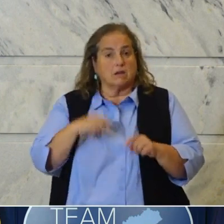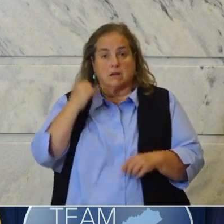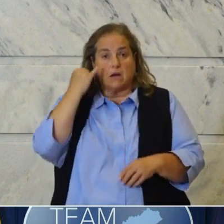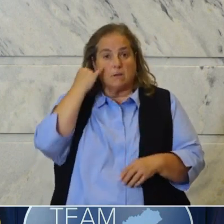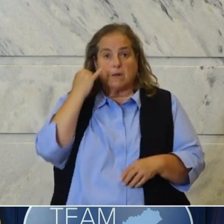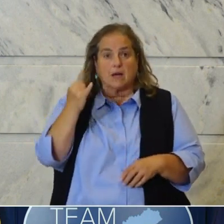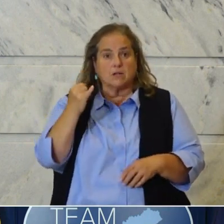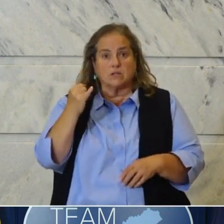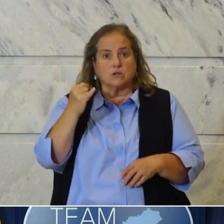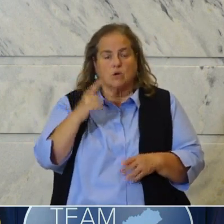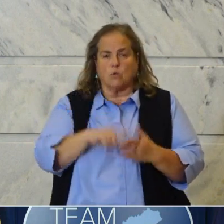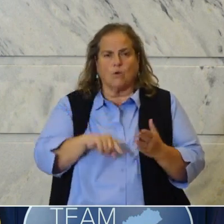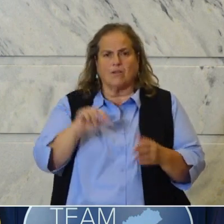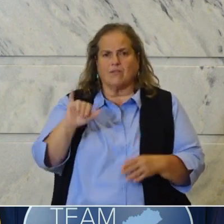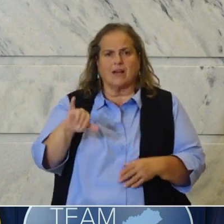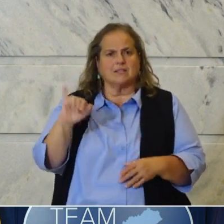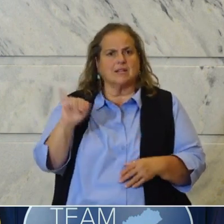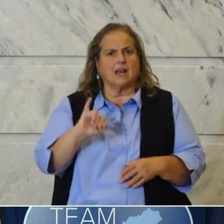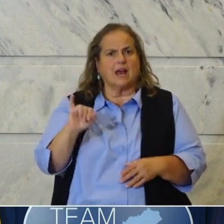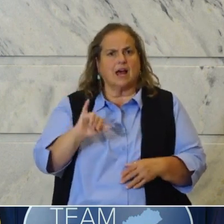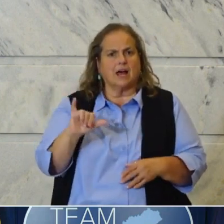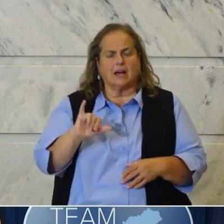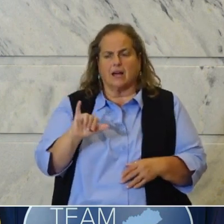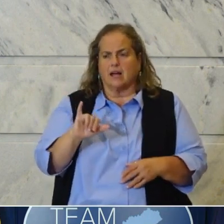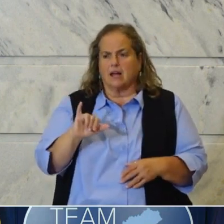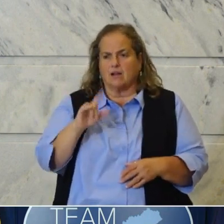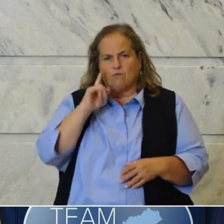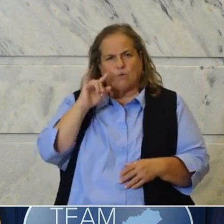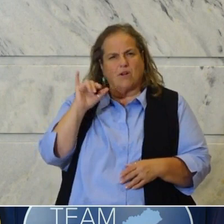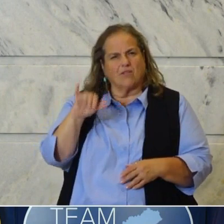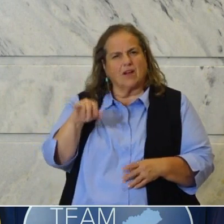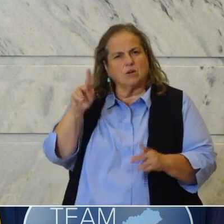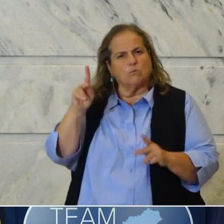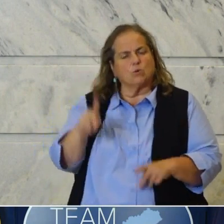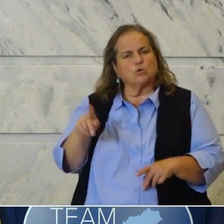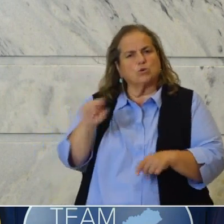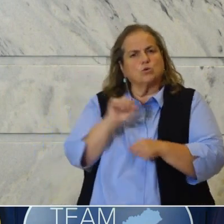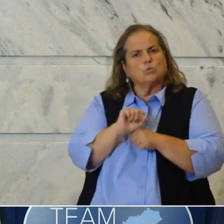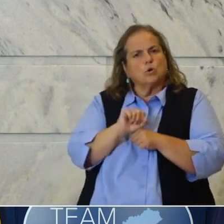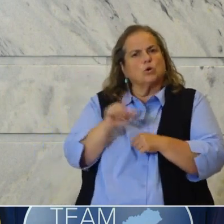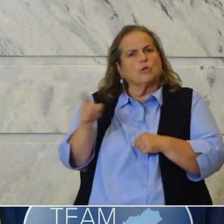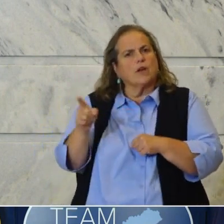what that is like not only for him, but for every other worker that fights for